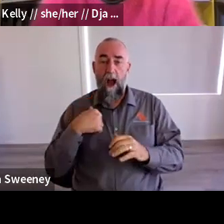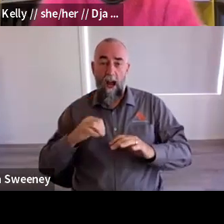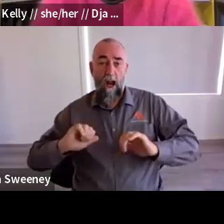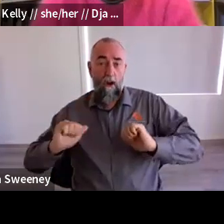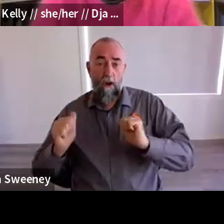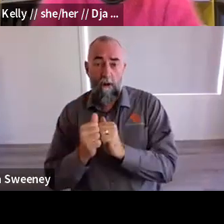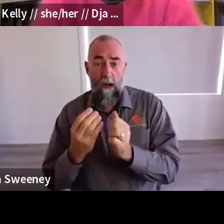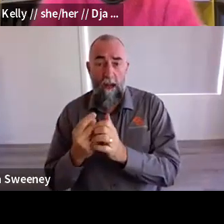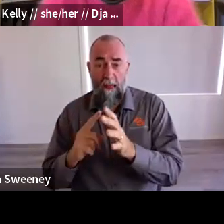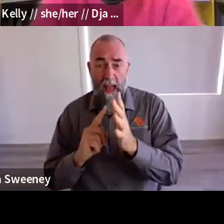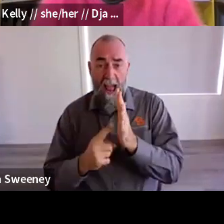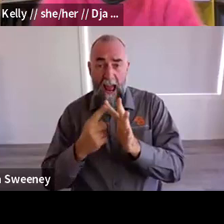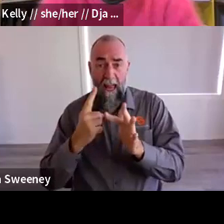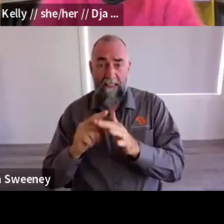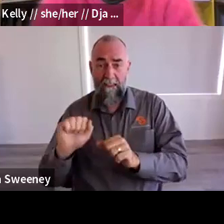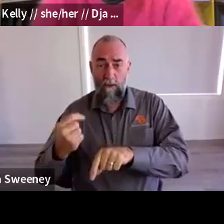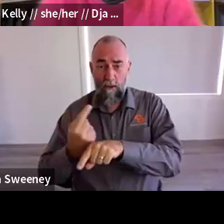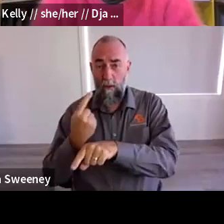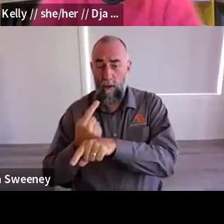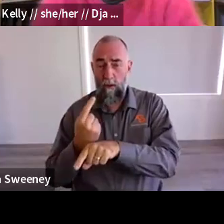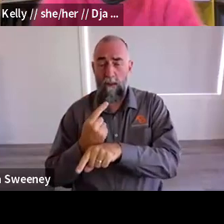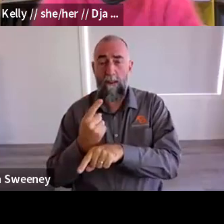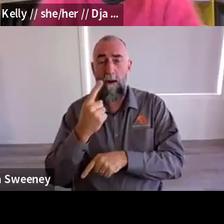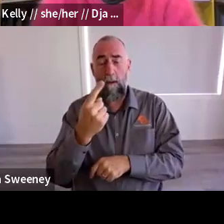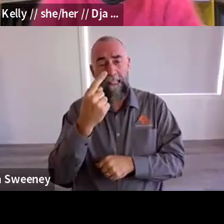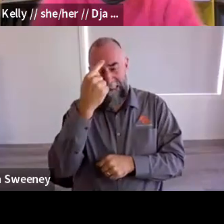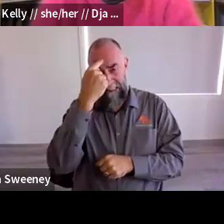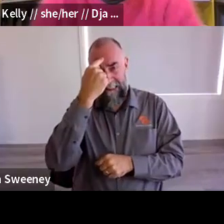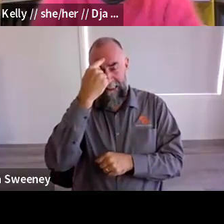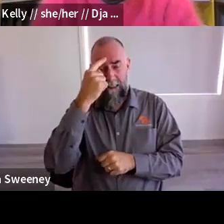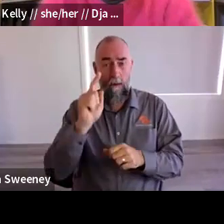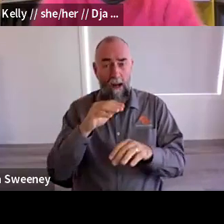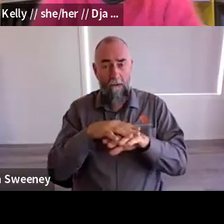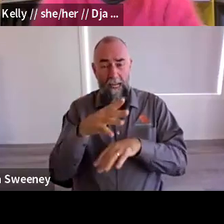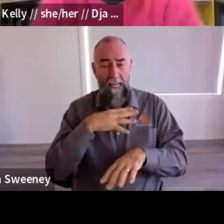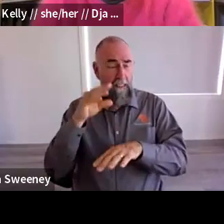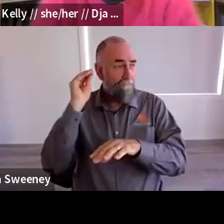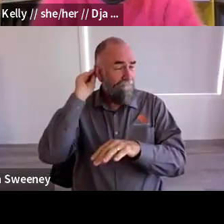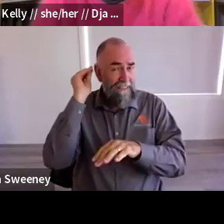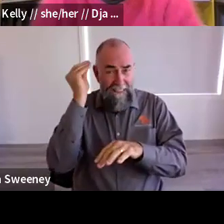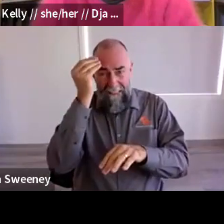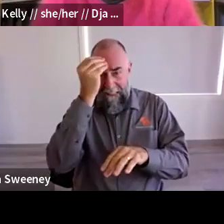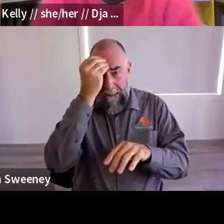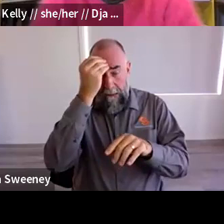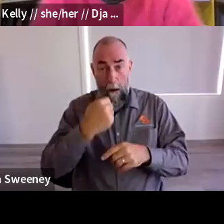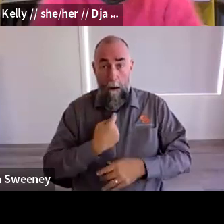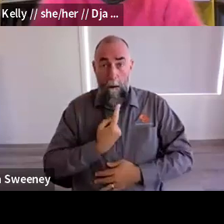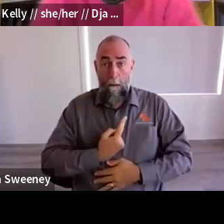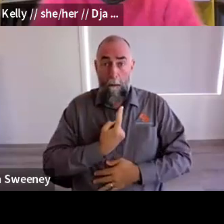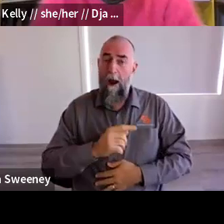KELLI McCLUSKEY: Thank you. Just completely agree with everyone Alex has said. What everyone is saying, really. I think the important thing